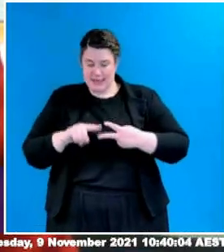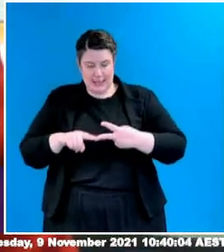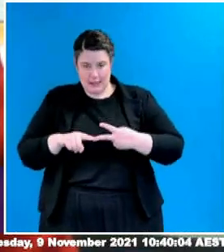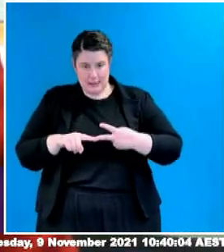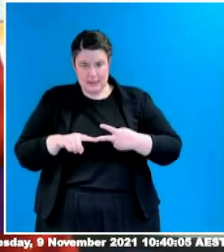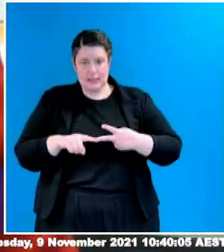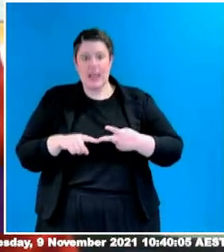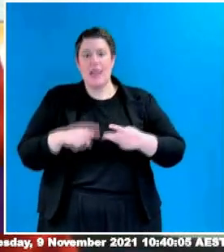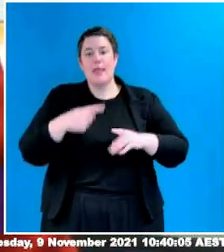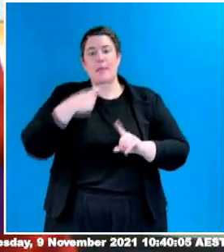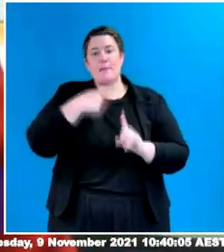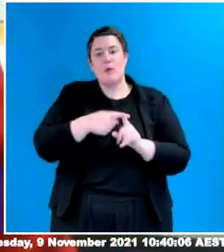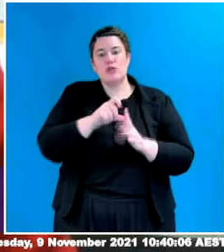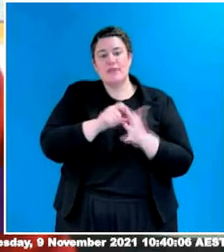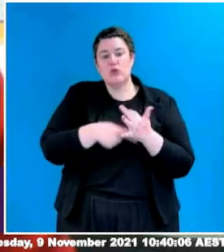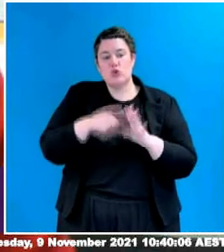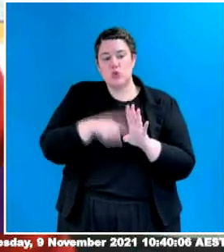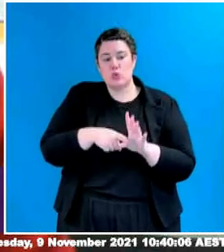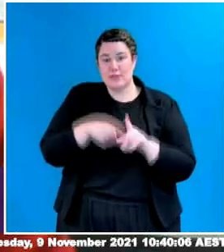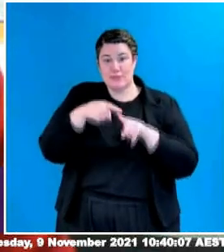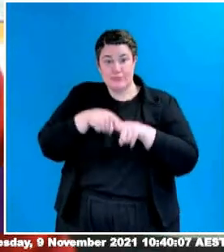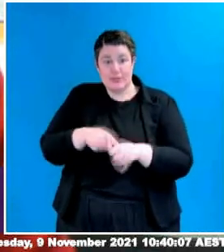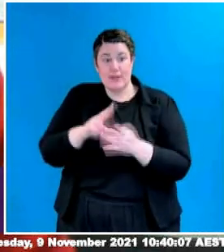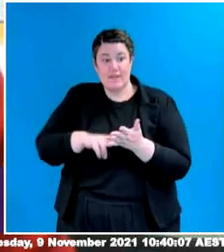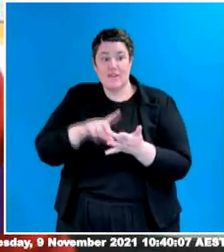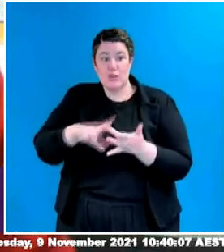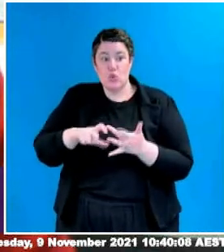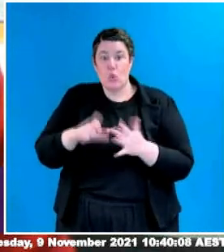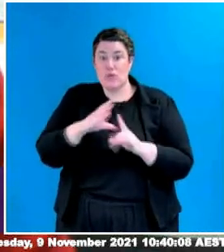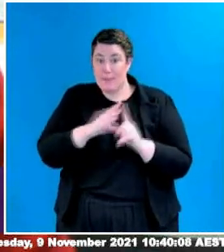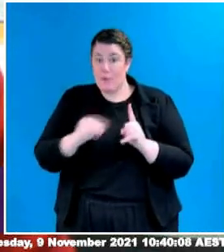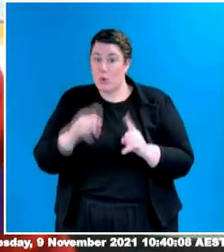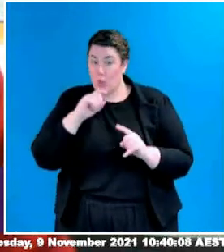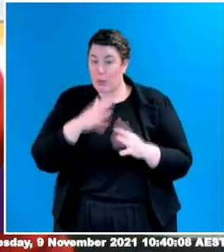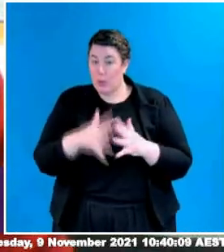Positive duty, based on the Victorian model, would be very effective for that.